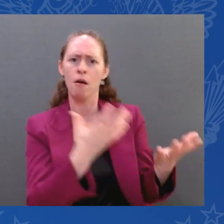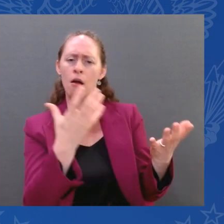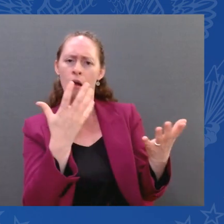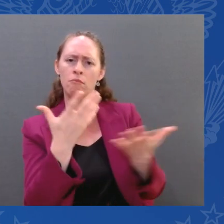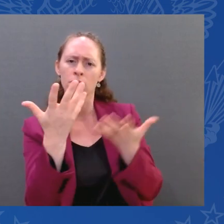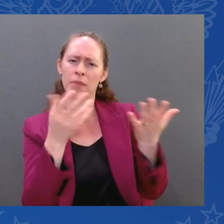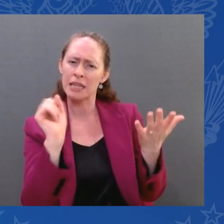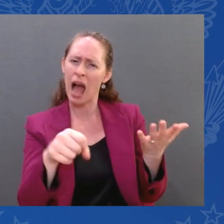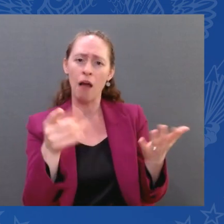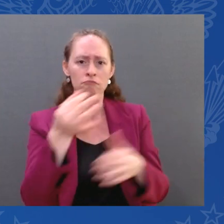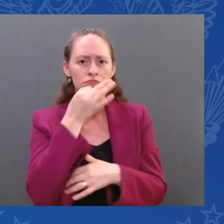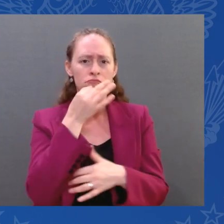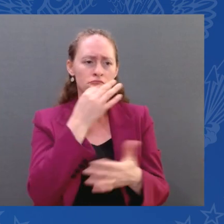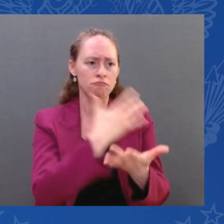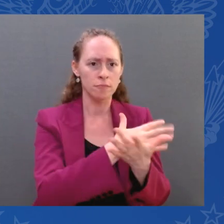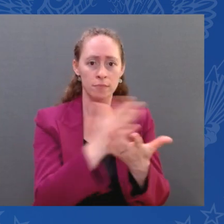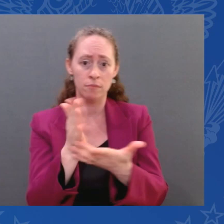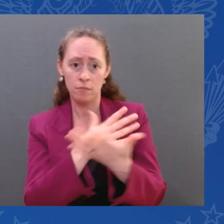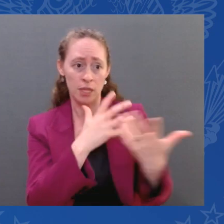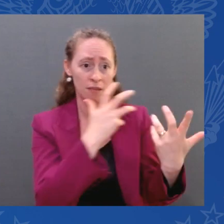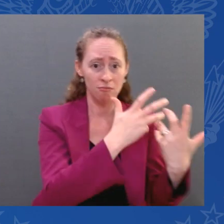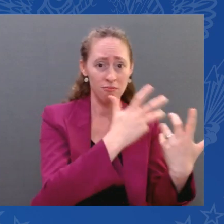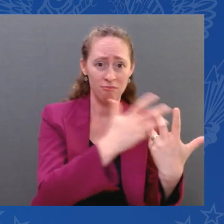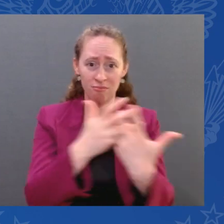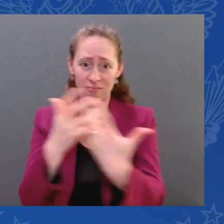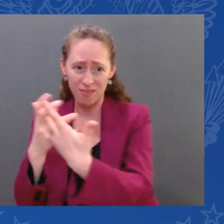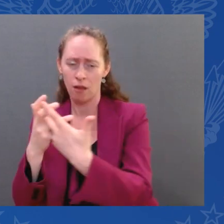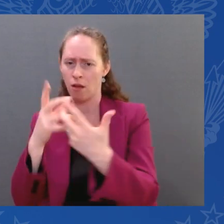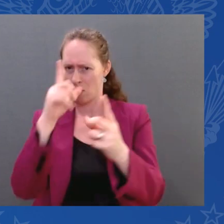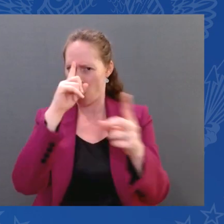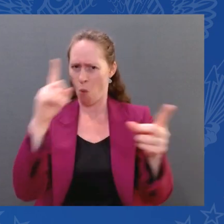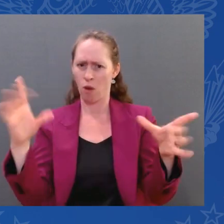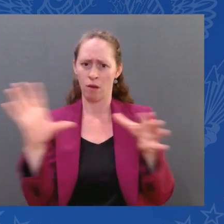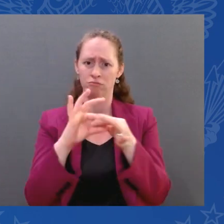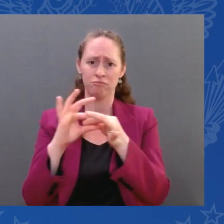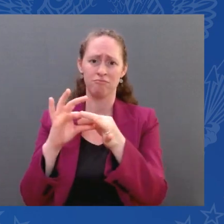We need more of your spirit back in the United States Senate on both sides of the aisle.